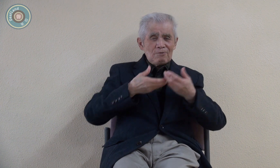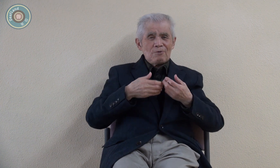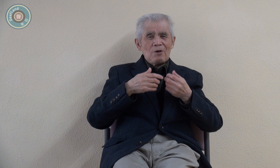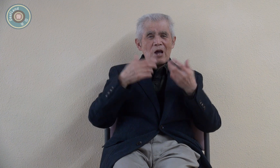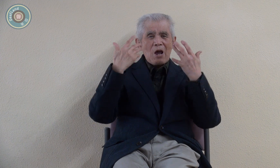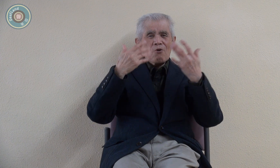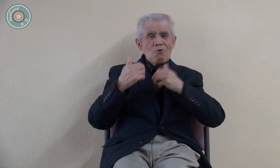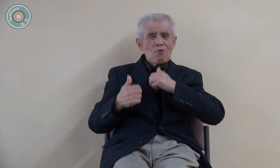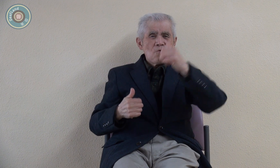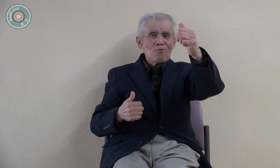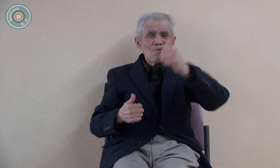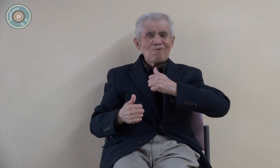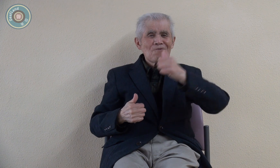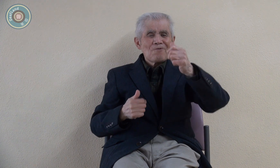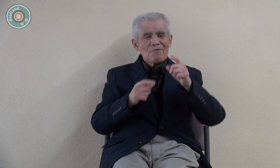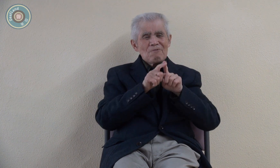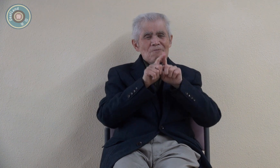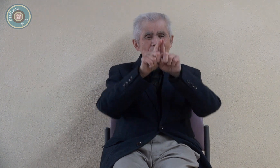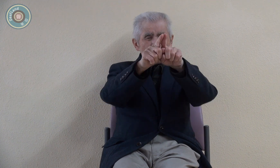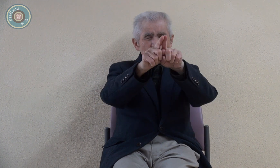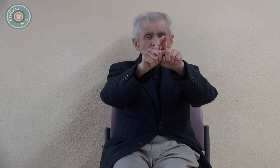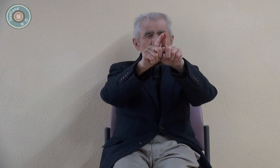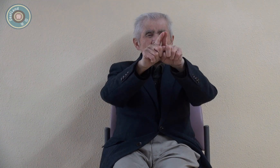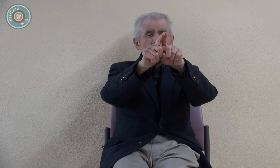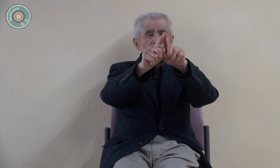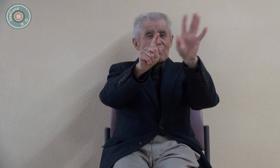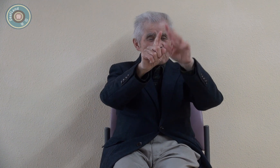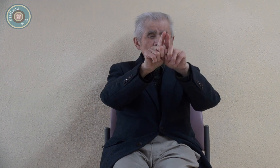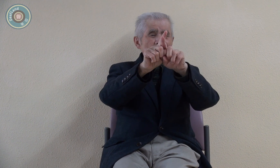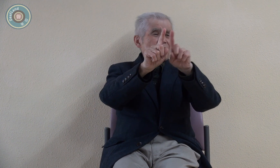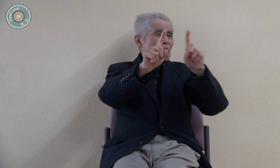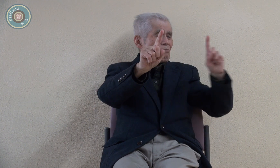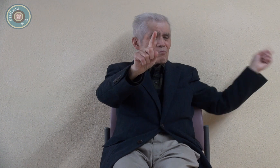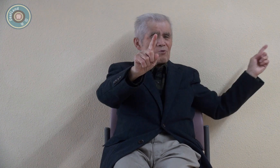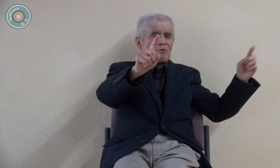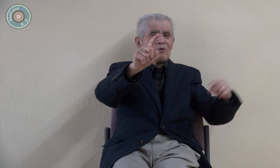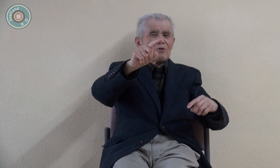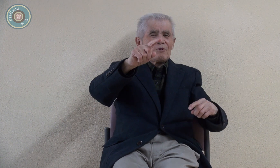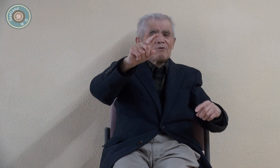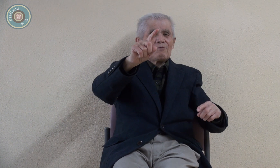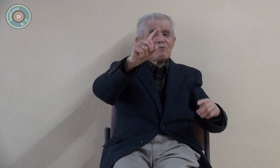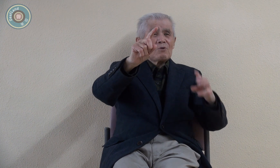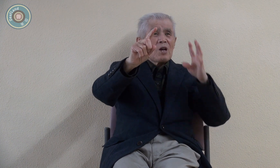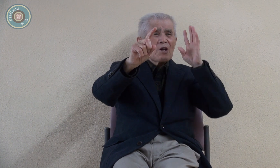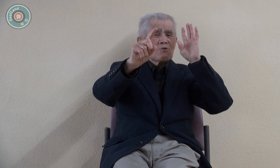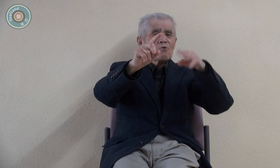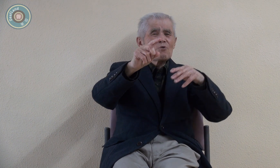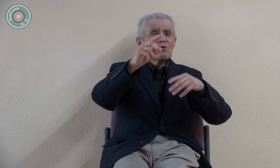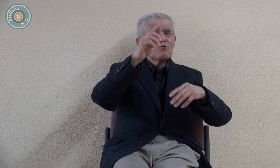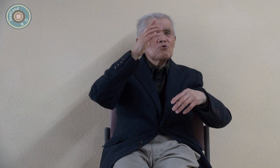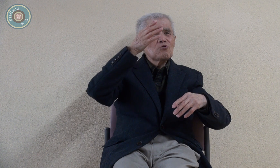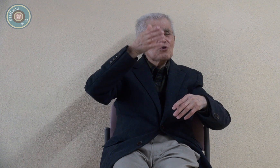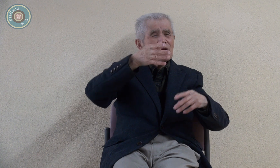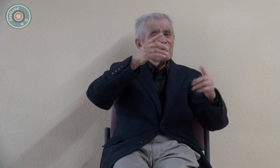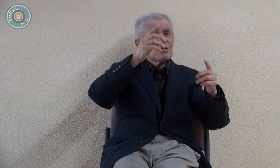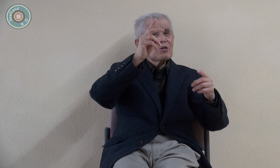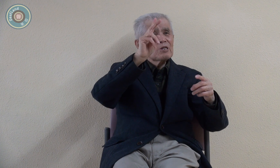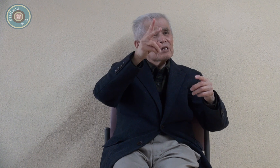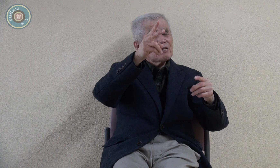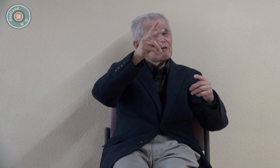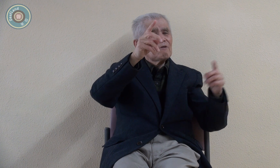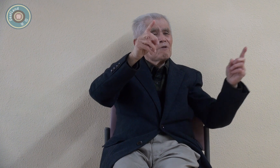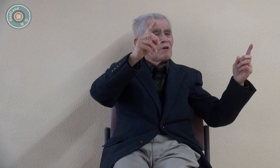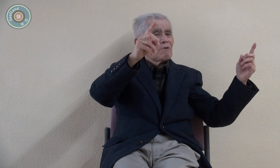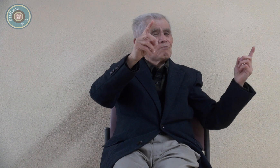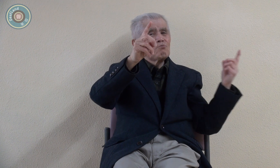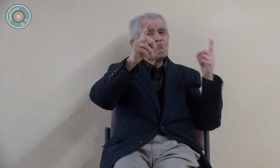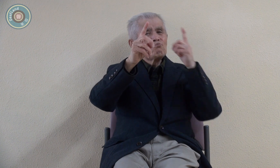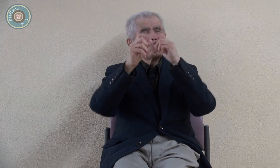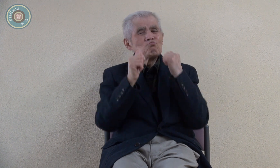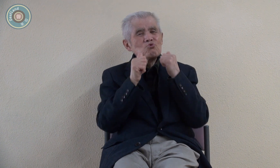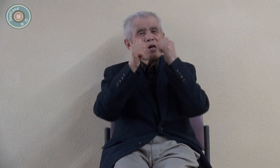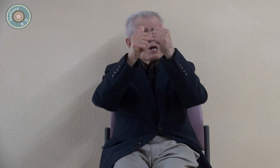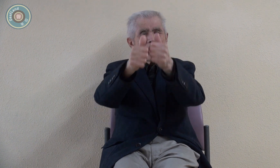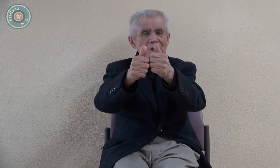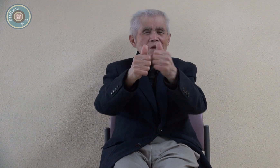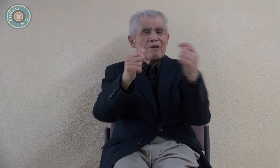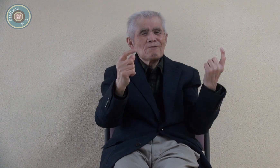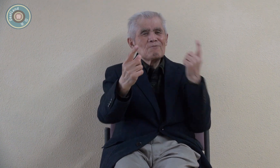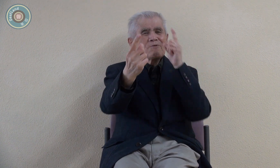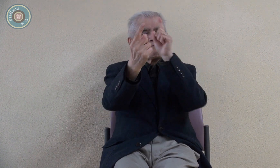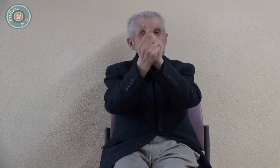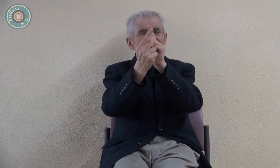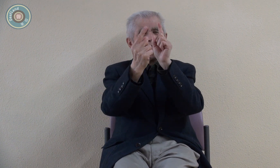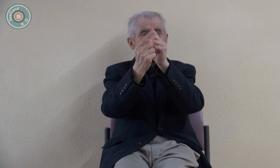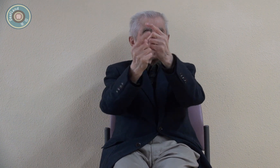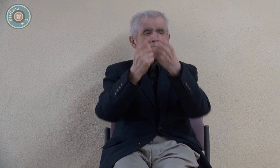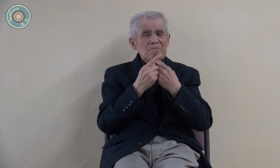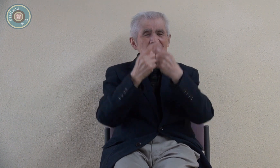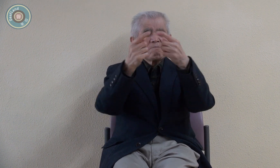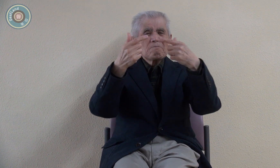She took me to school and brought me home every day